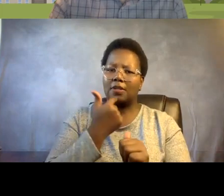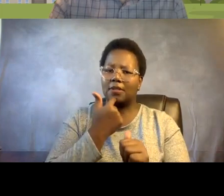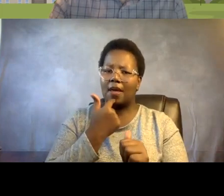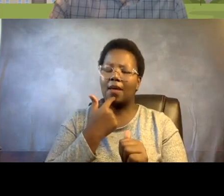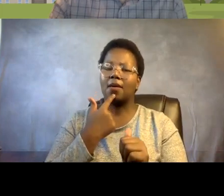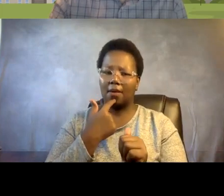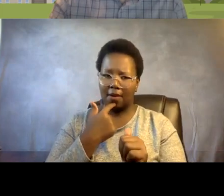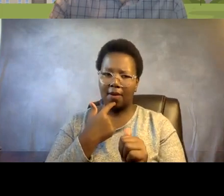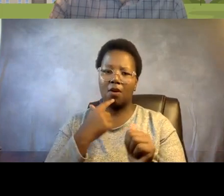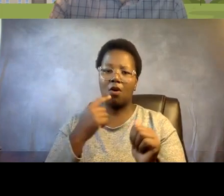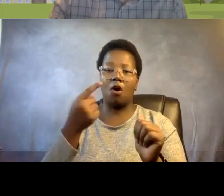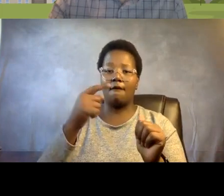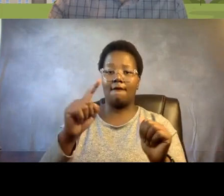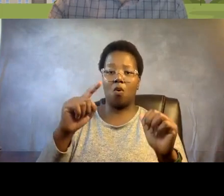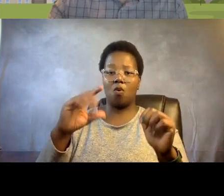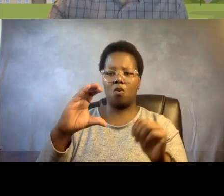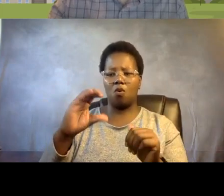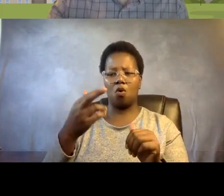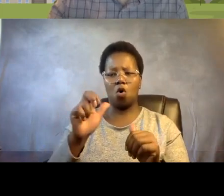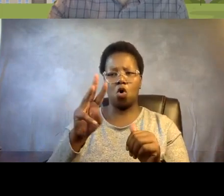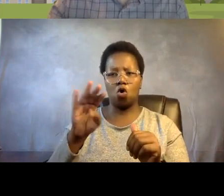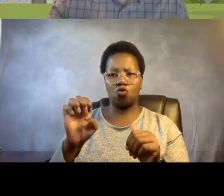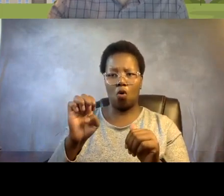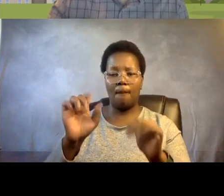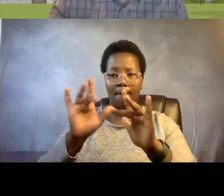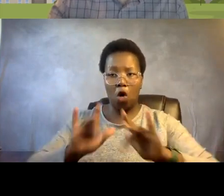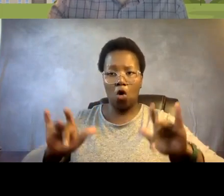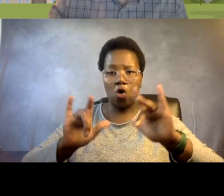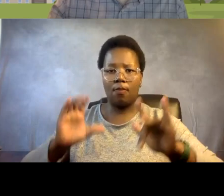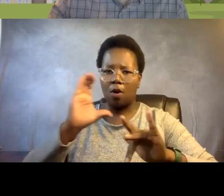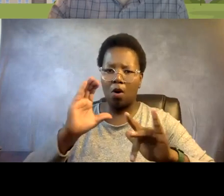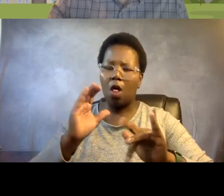an extension for the Chrome browser, not usually recommended much for testing because it's rarely